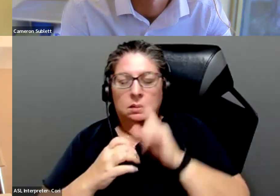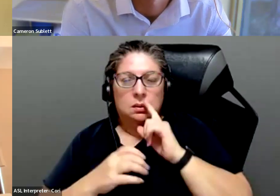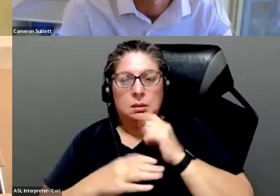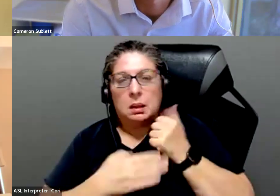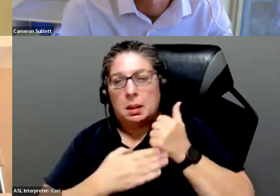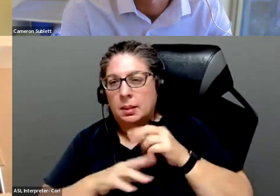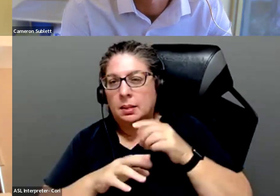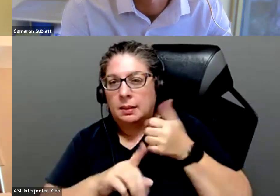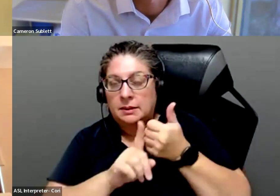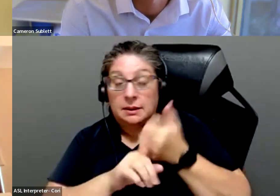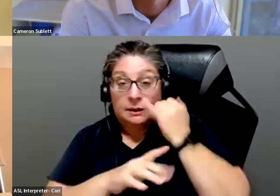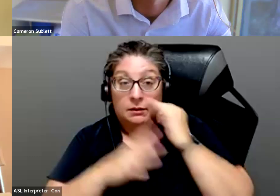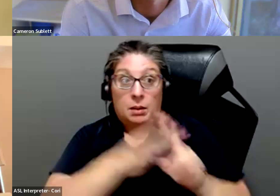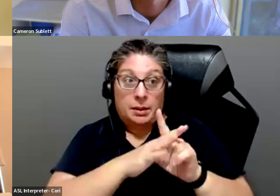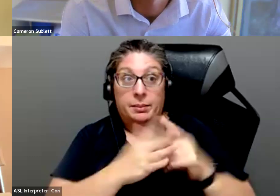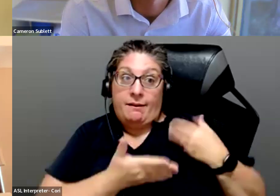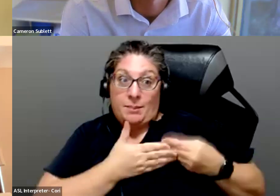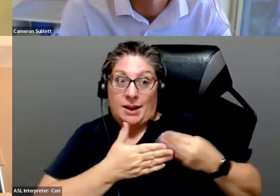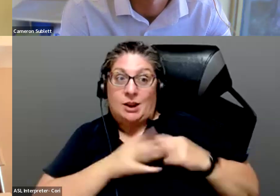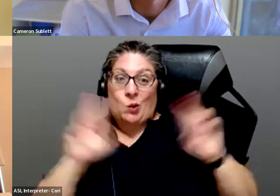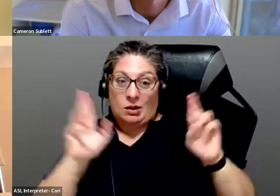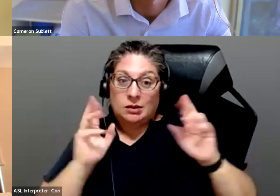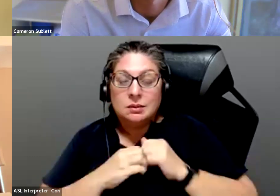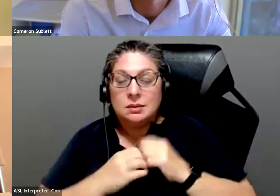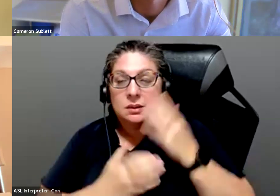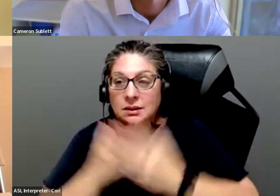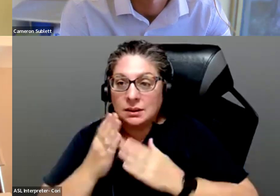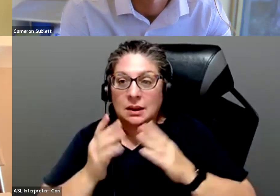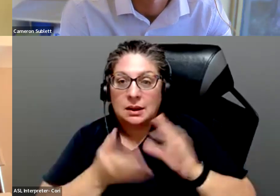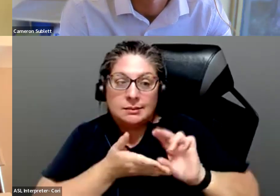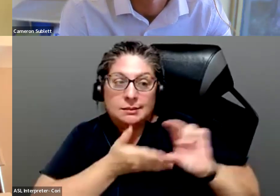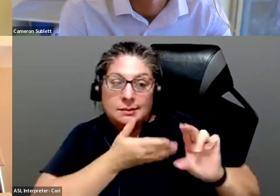themselves when things come up. Some of them put the money into savings,